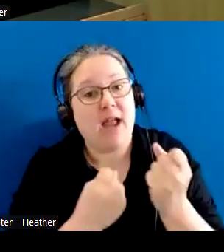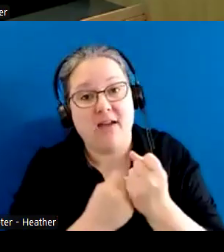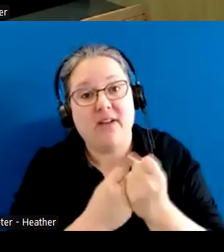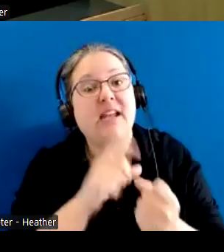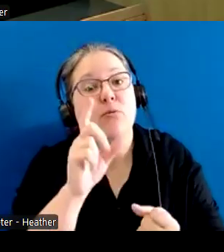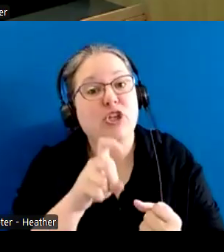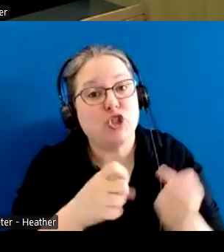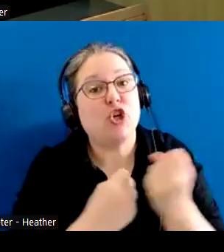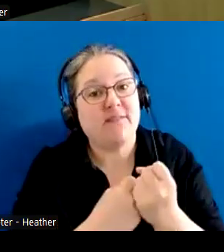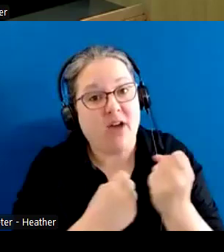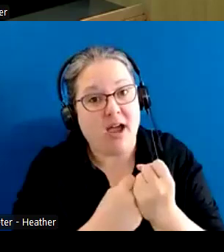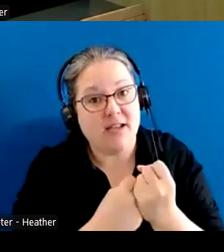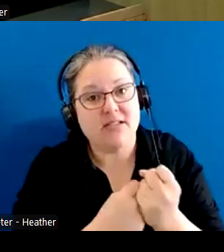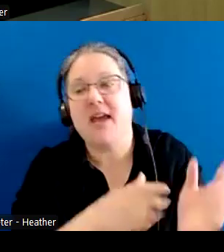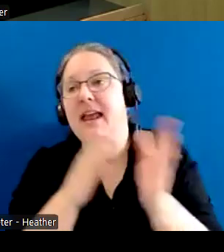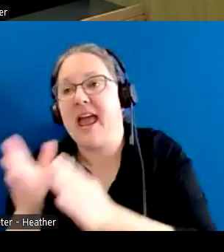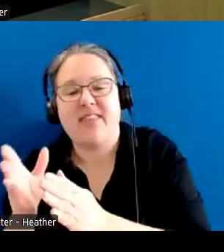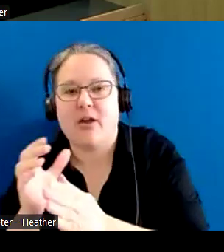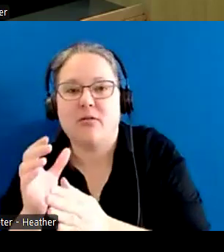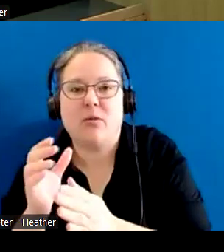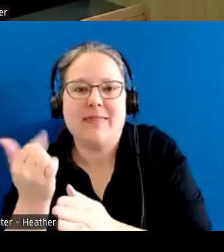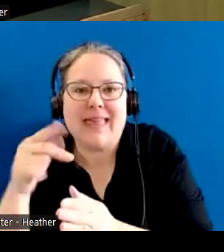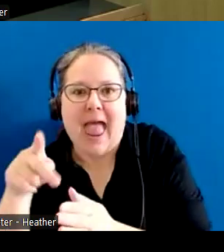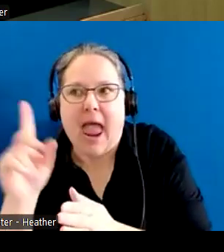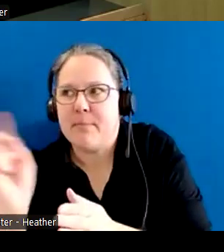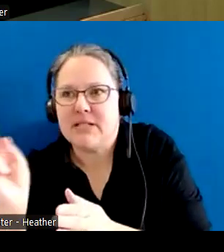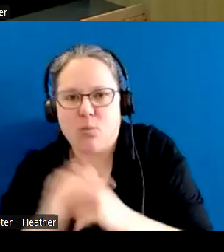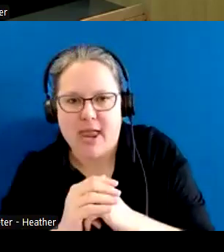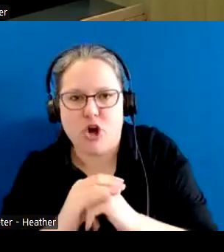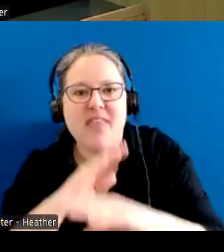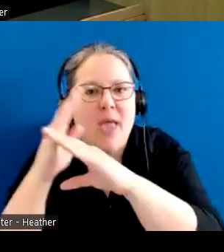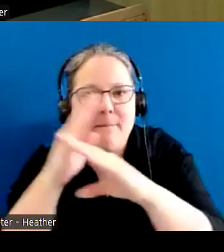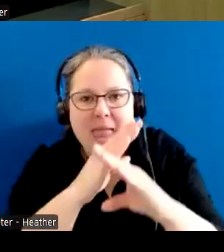that we should have funded and basically where the gaps were and what the barriers to submission